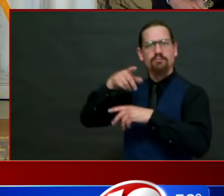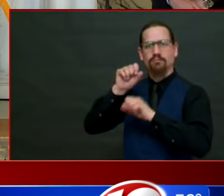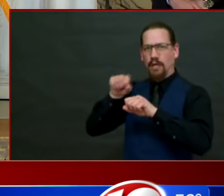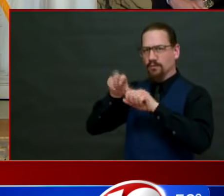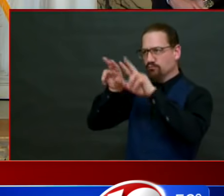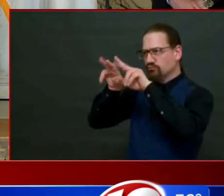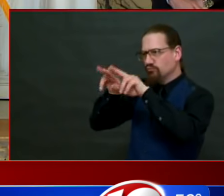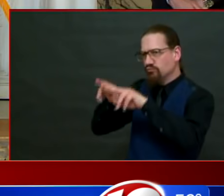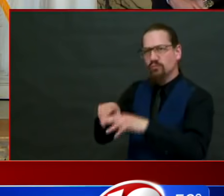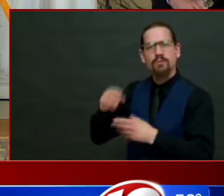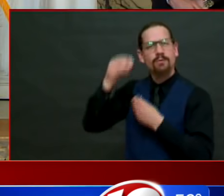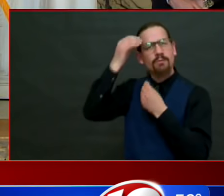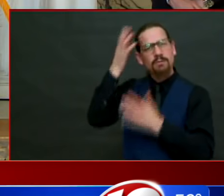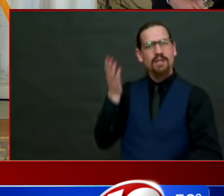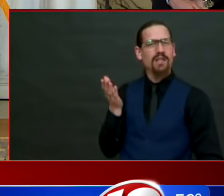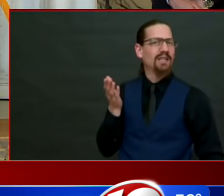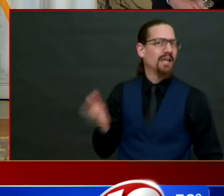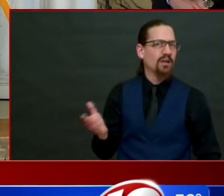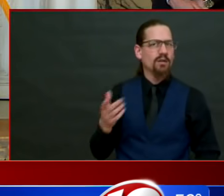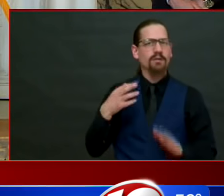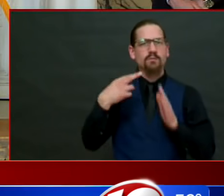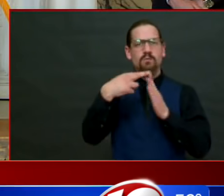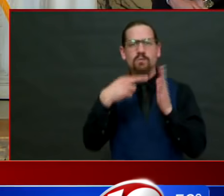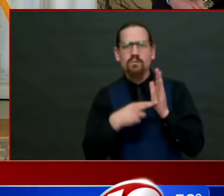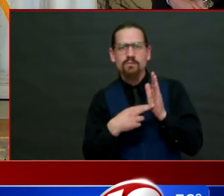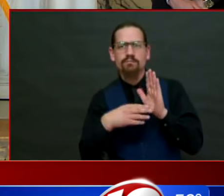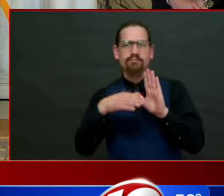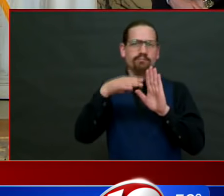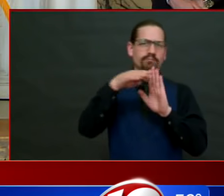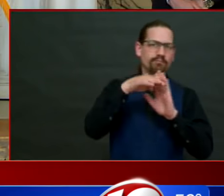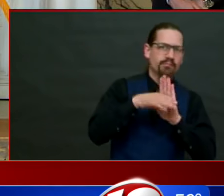YOU WILL SEE THE DETAILS. I WANT TO GIVE YOU A FLAVOR OF